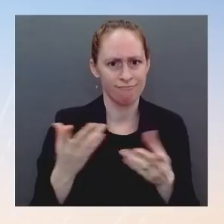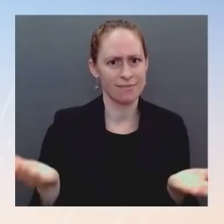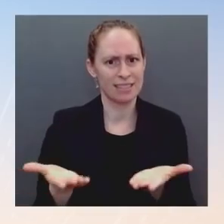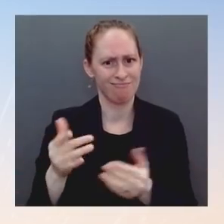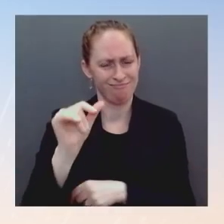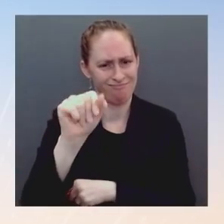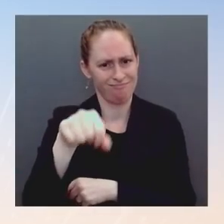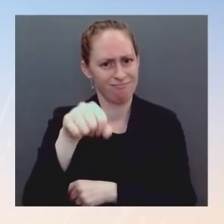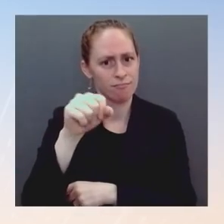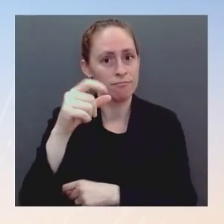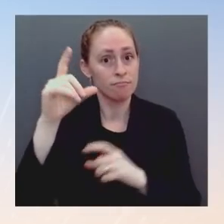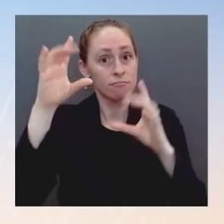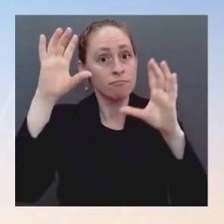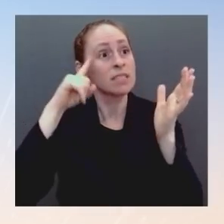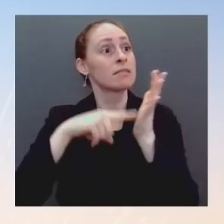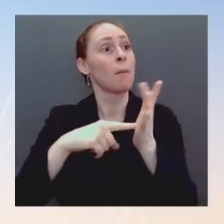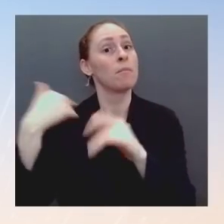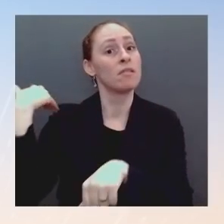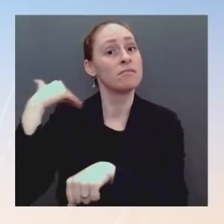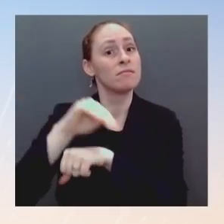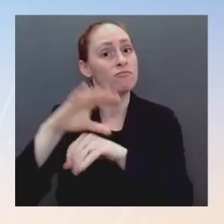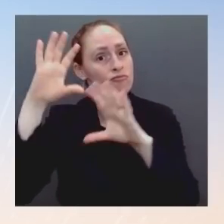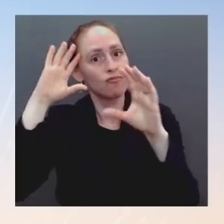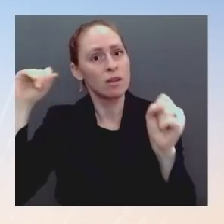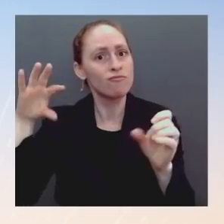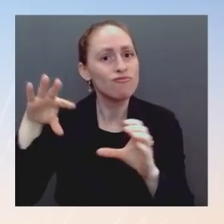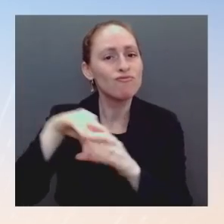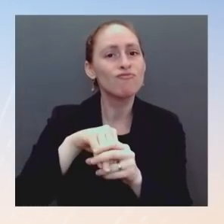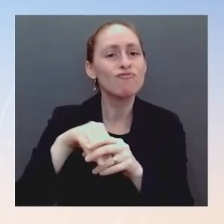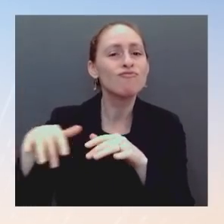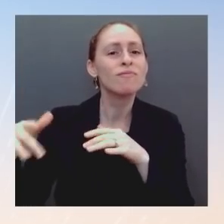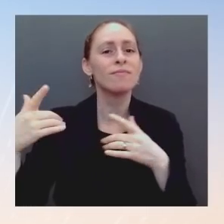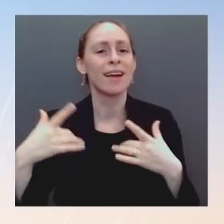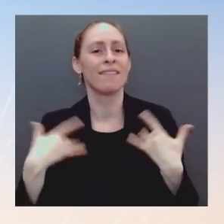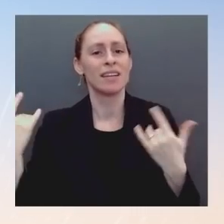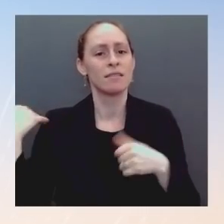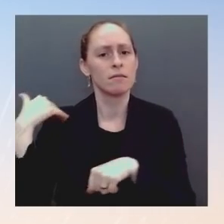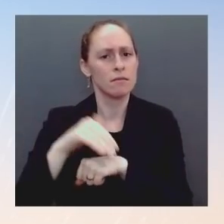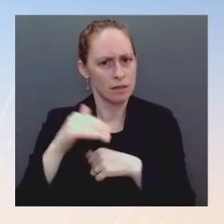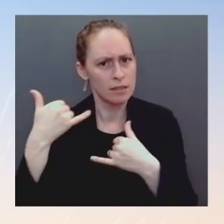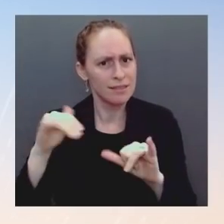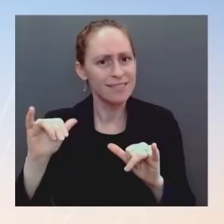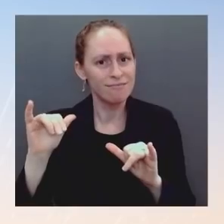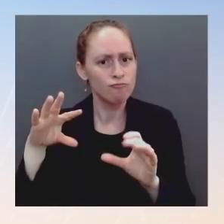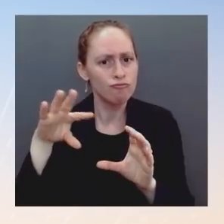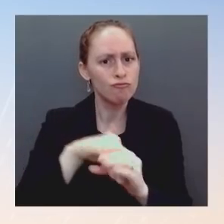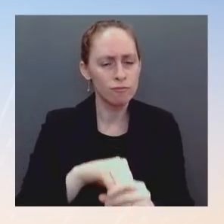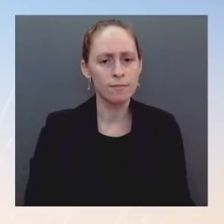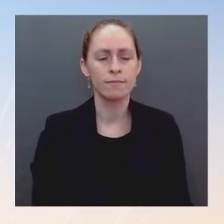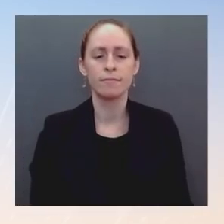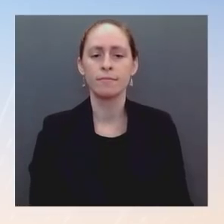speak to in his press conference just about 10 days ago, is that COVID and our efforts to address COVID